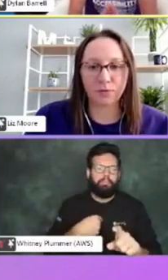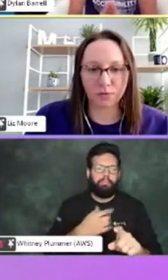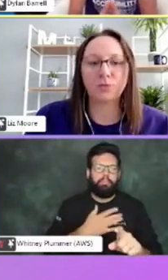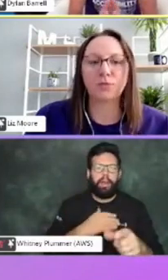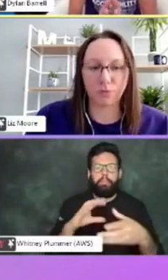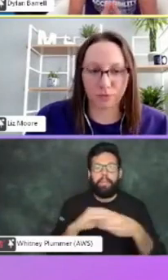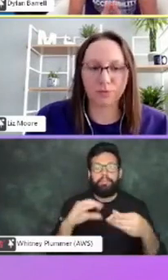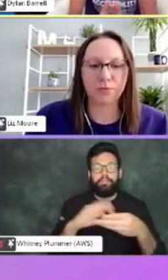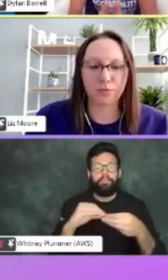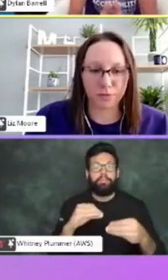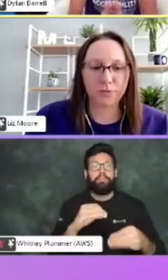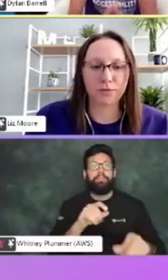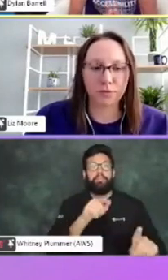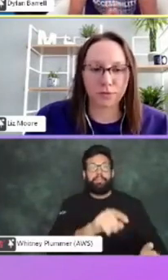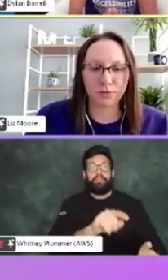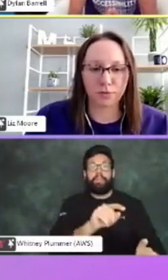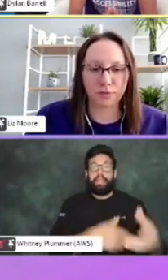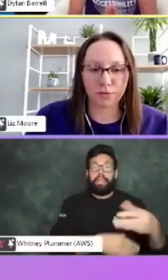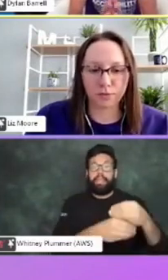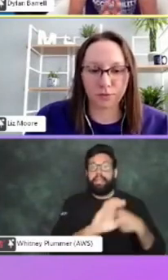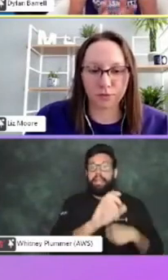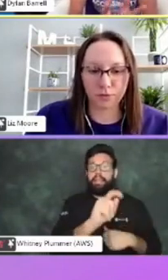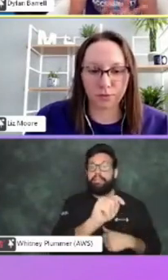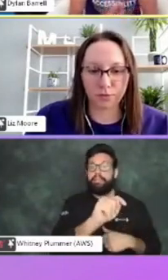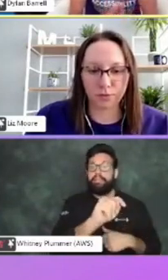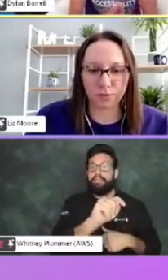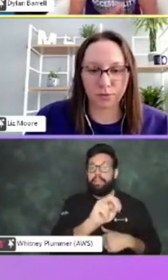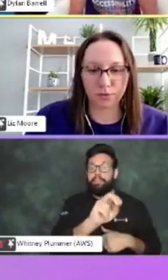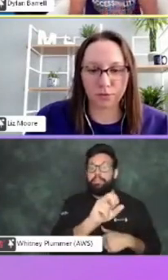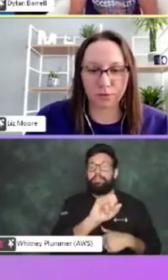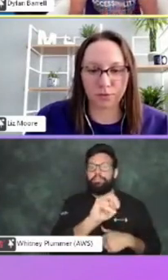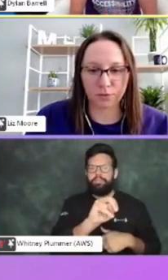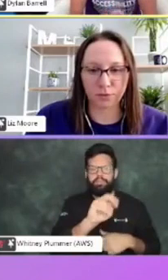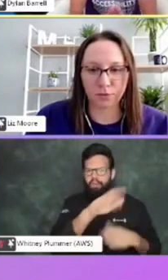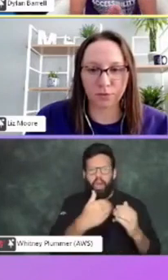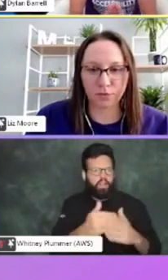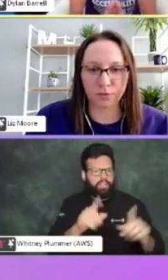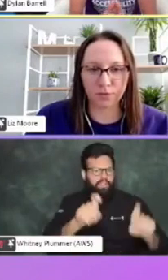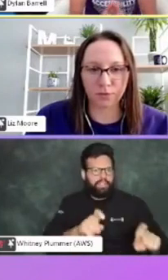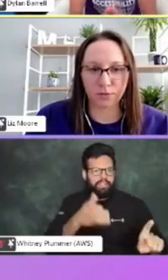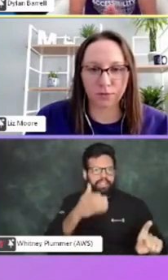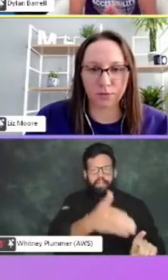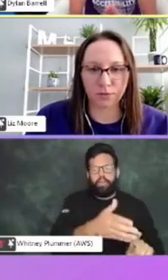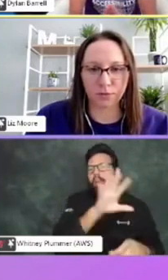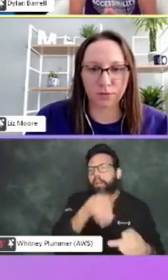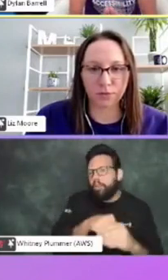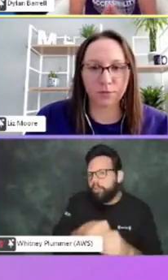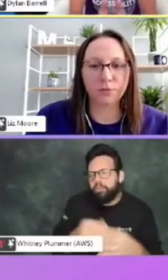And that'll be a combination of fully automated and semi-automated tests.